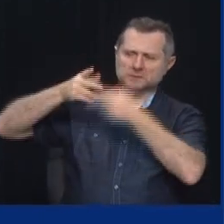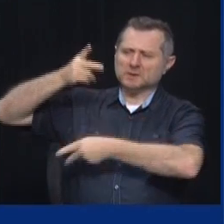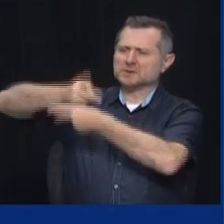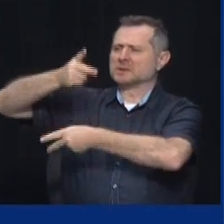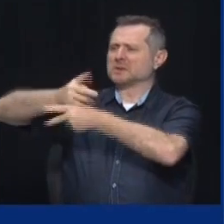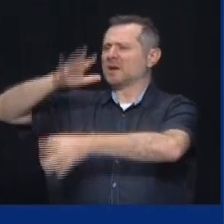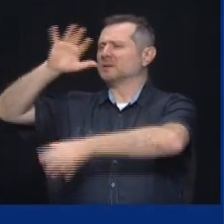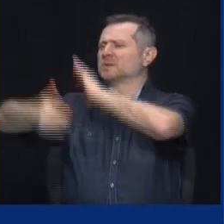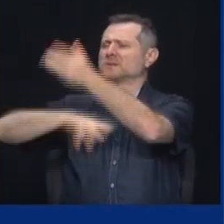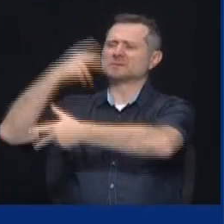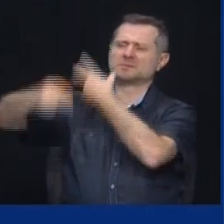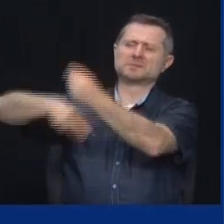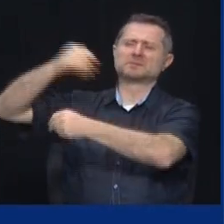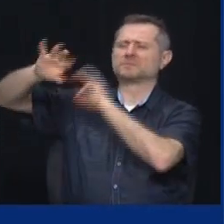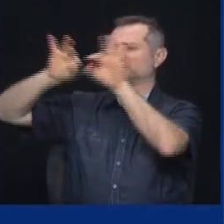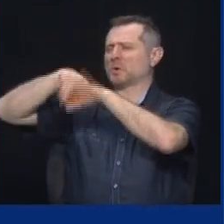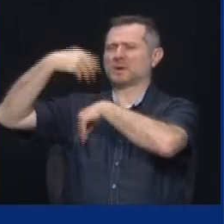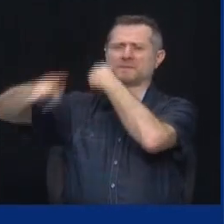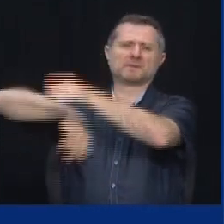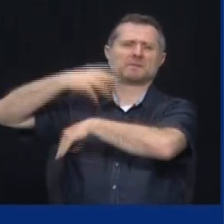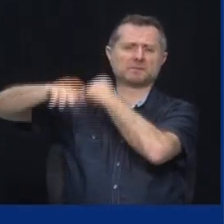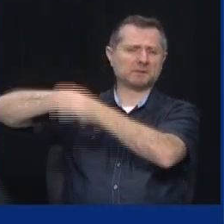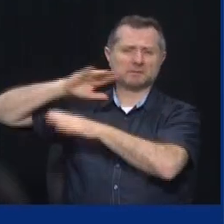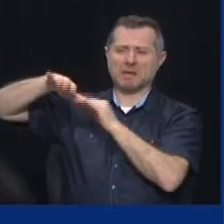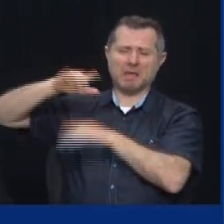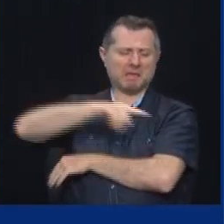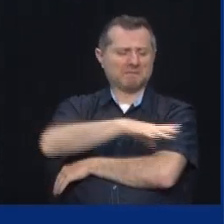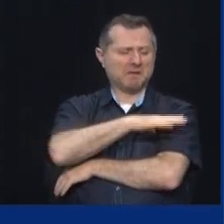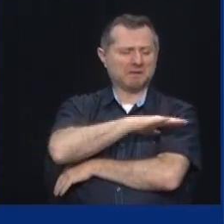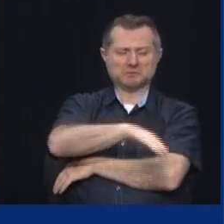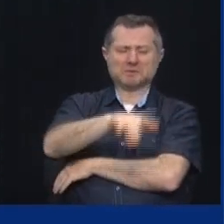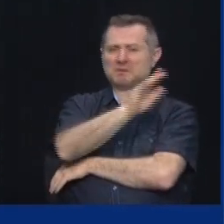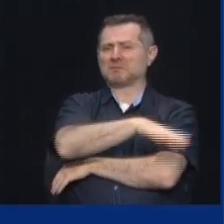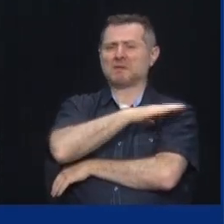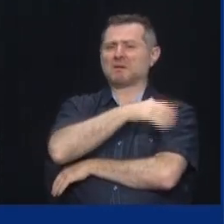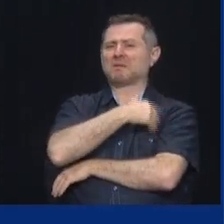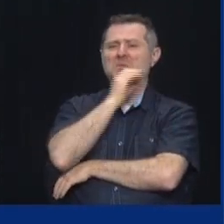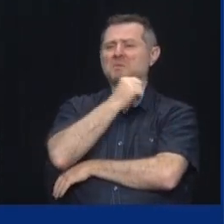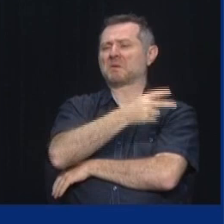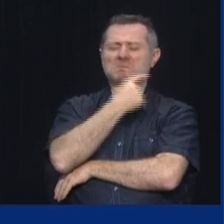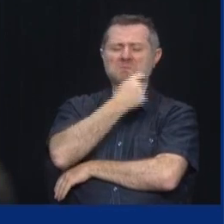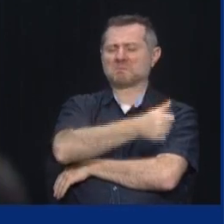IMMUNE FROM EVERYTHING. ALSO, REMEMBER WHEN COVID STARTED, IT WAS ALL ABOUT OLDER